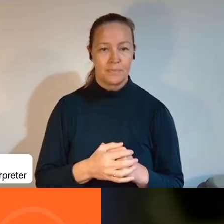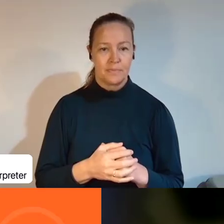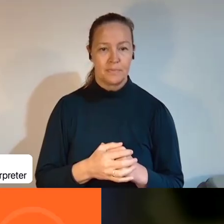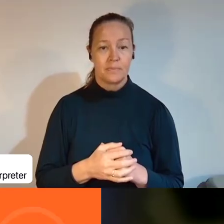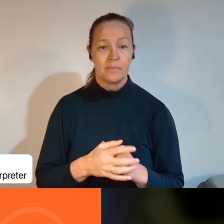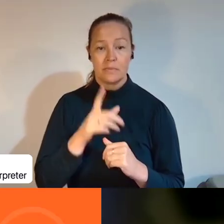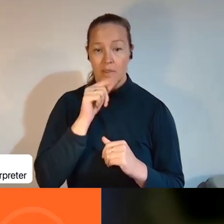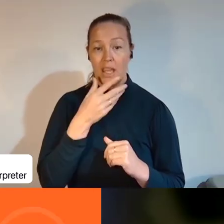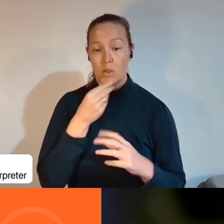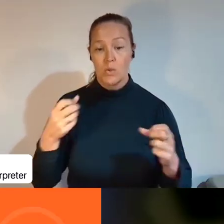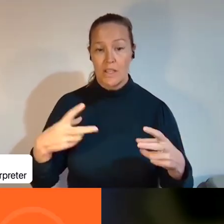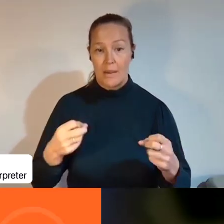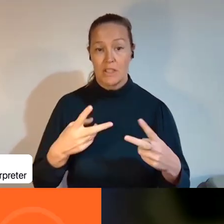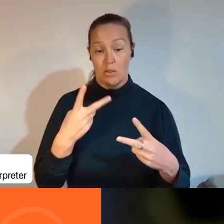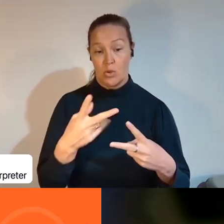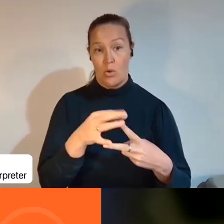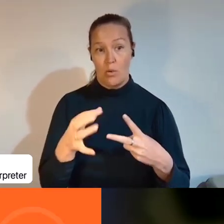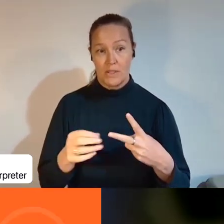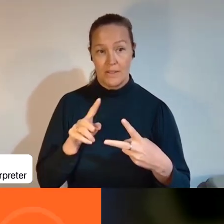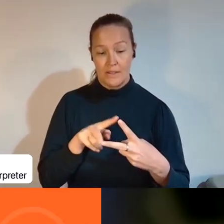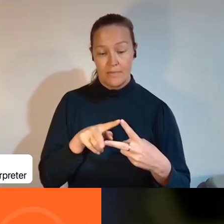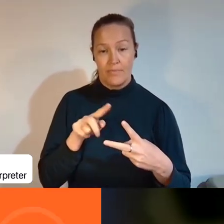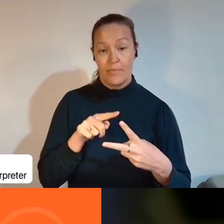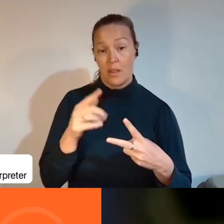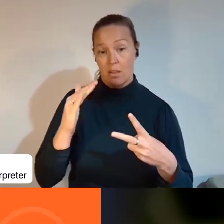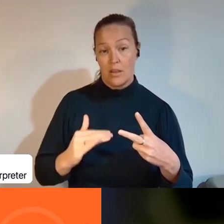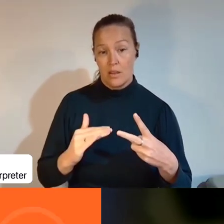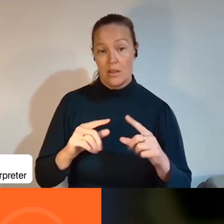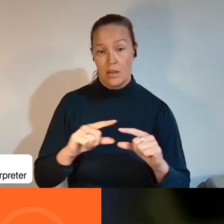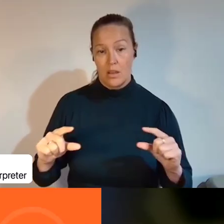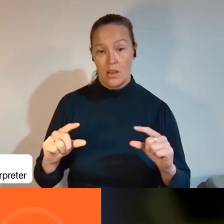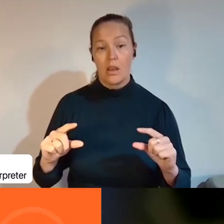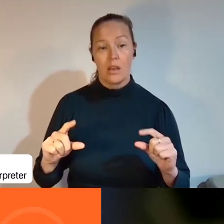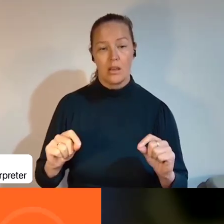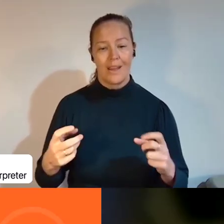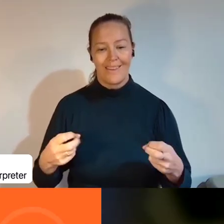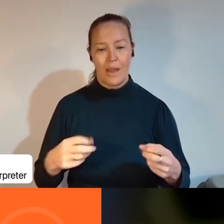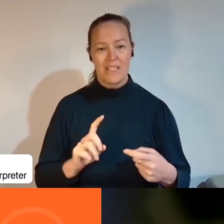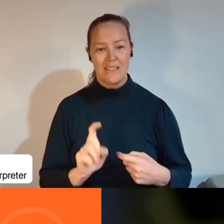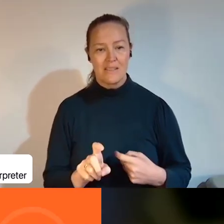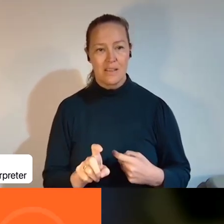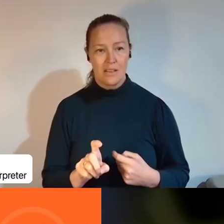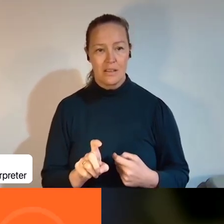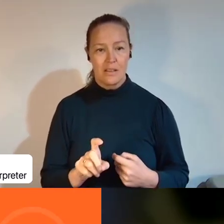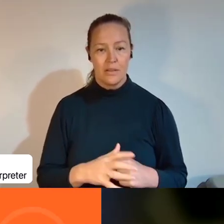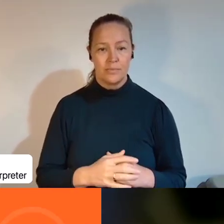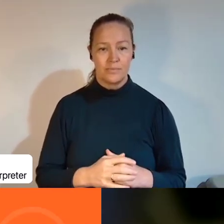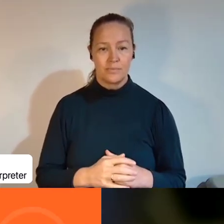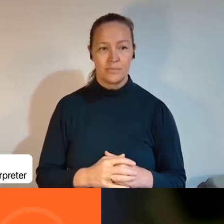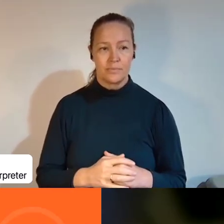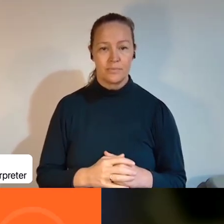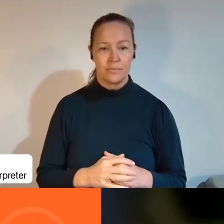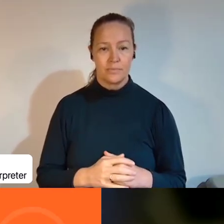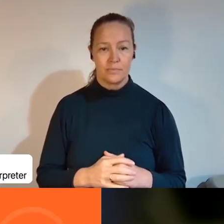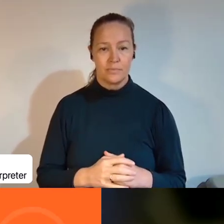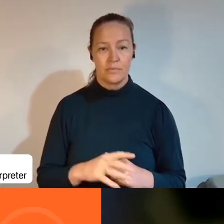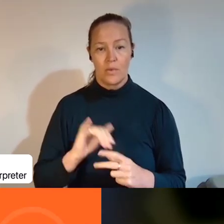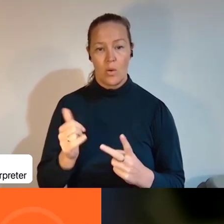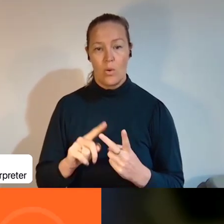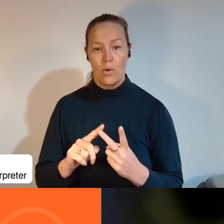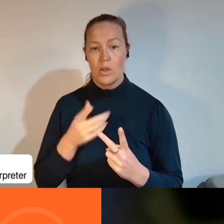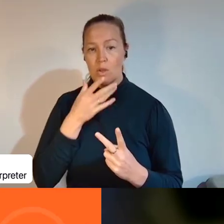ways. Click on the captions button at the bottom of your Zoom screen, or use the live transcript